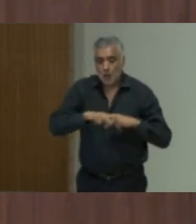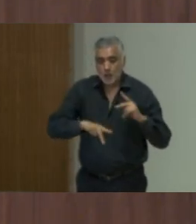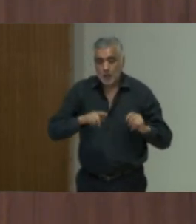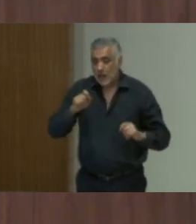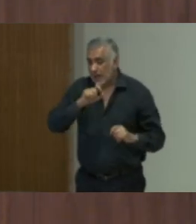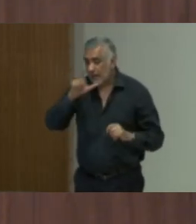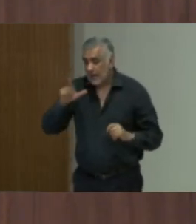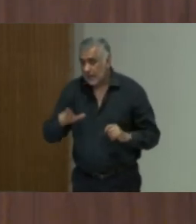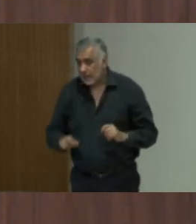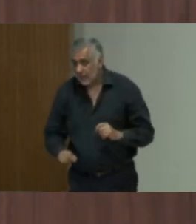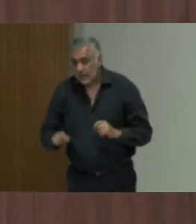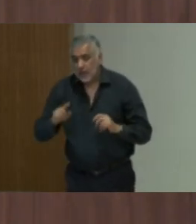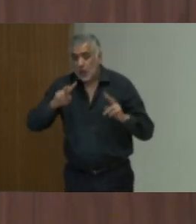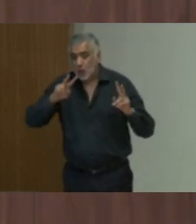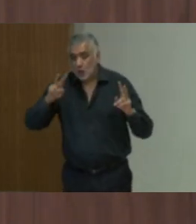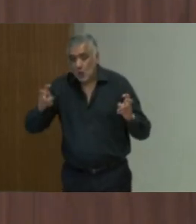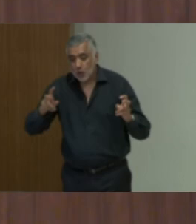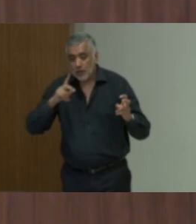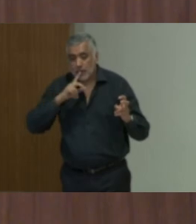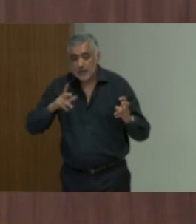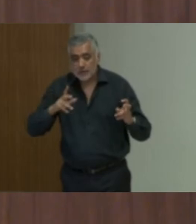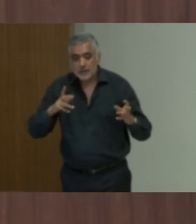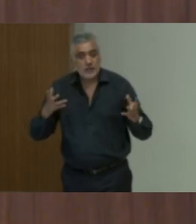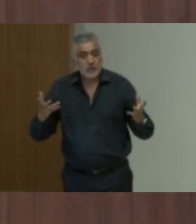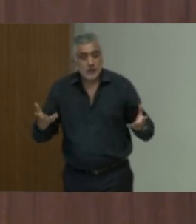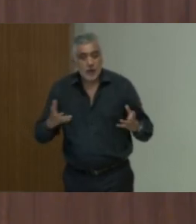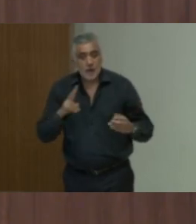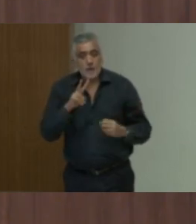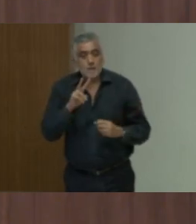the slogan its project of life, it's a vocation.